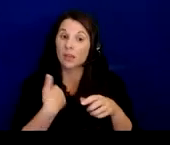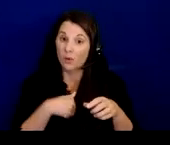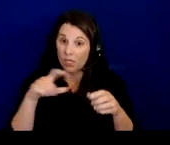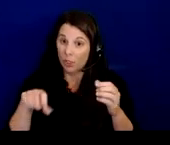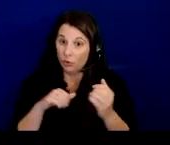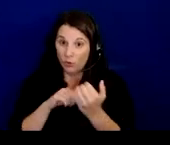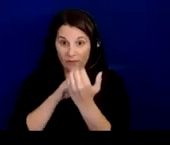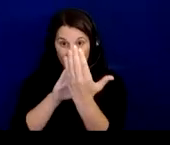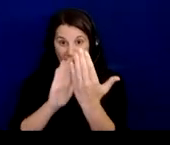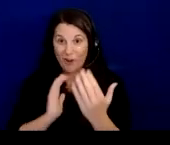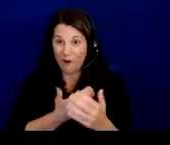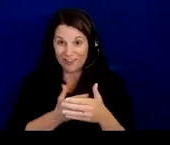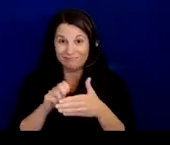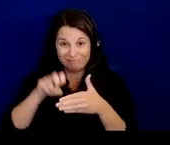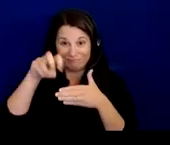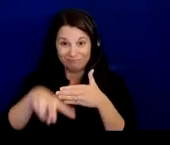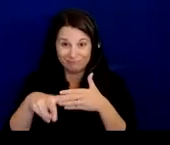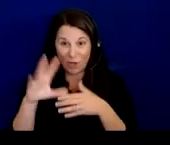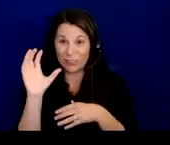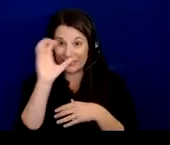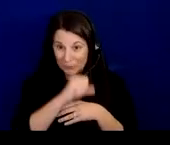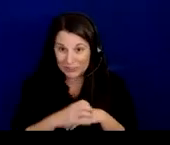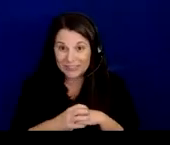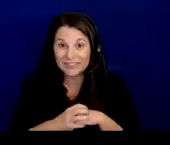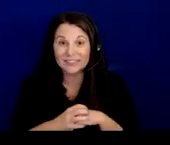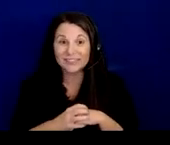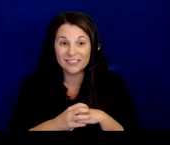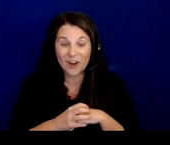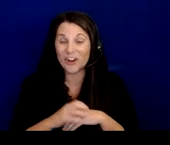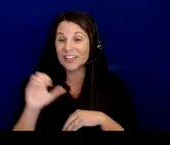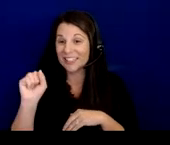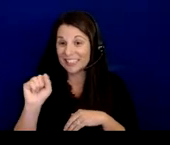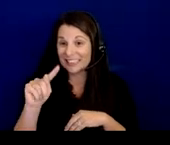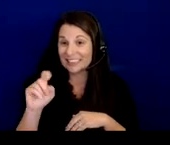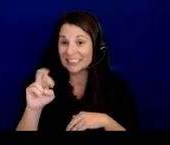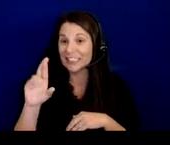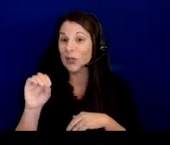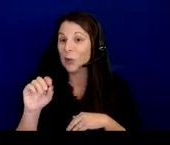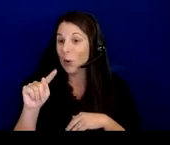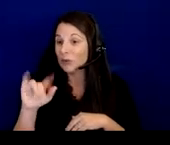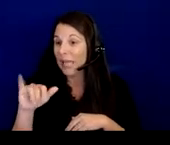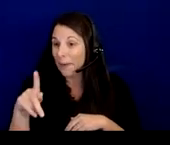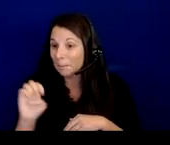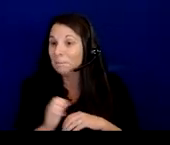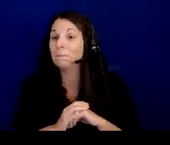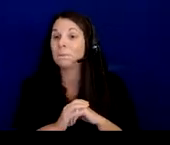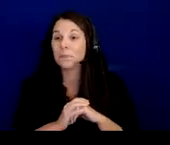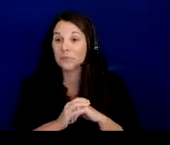and the stereotypes around competency and knowledge in the community. It's flowing in one direction because we're faculty members